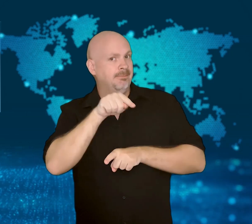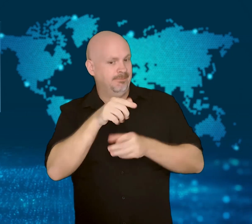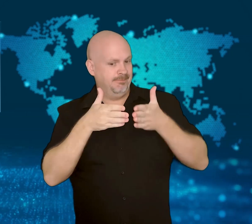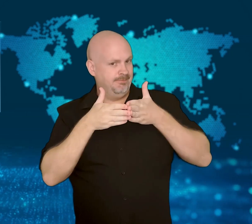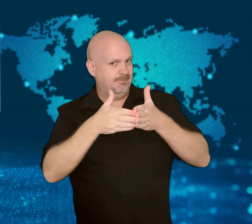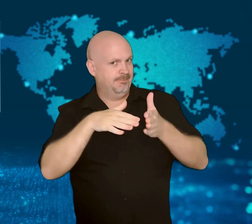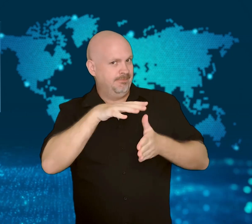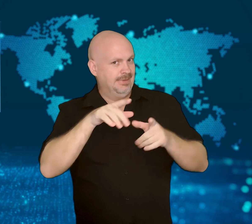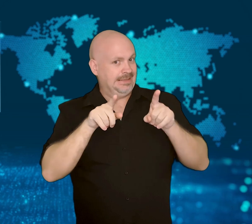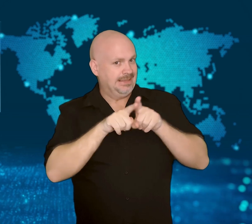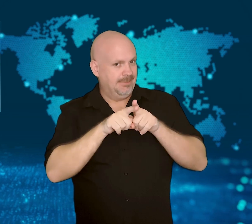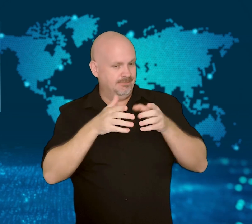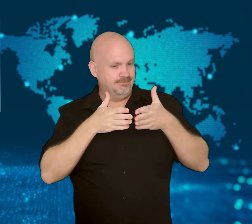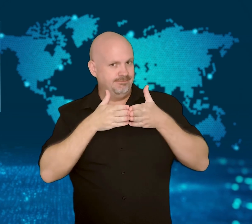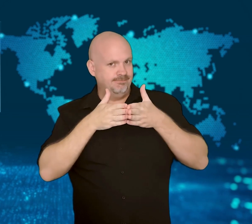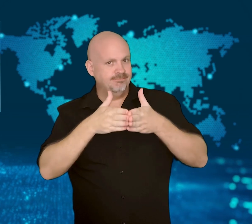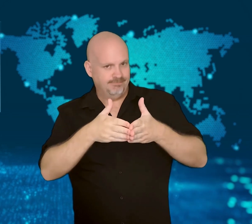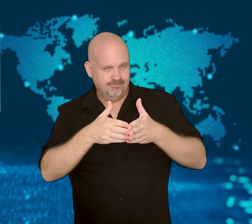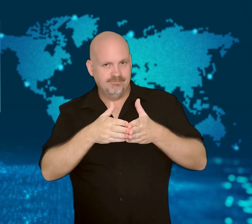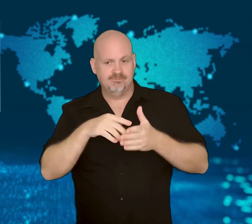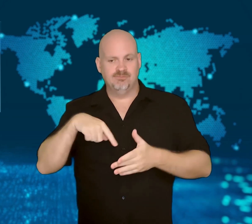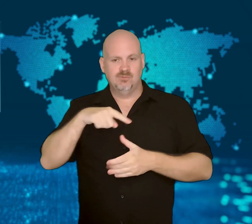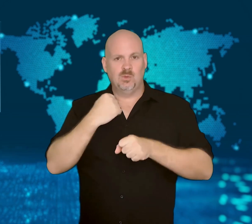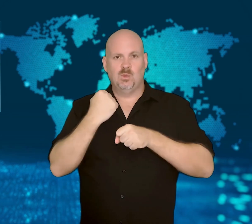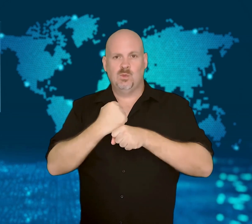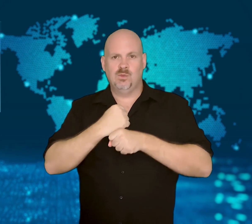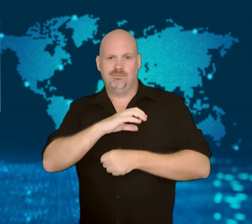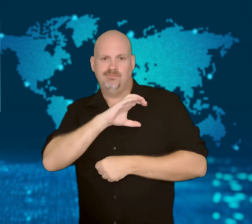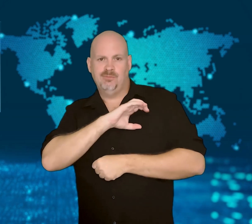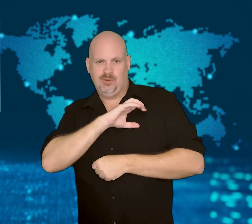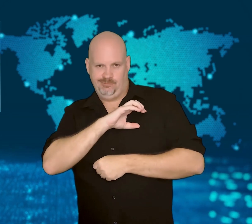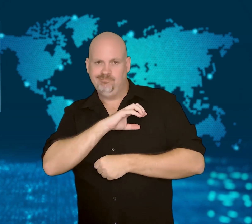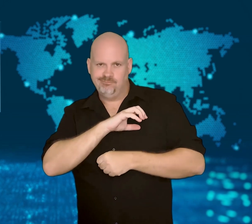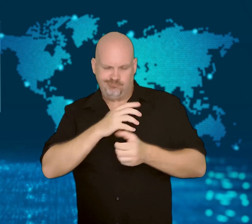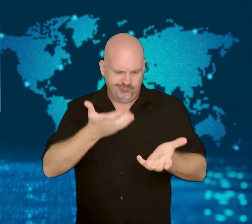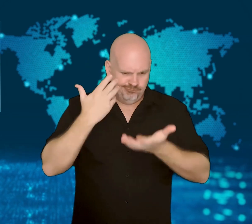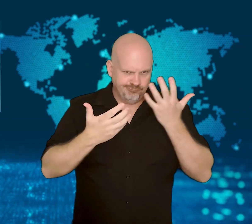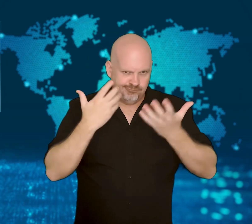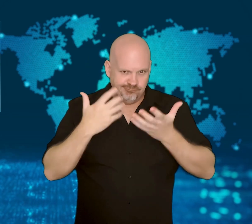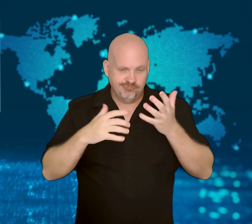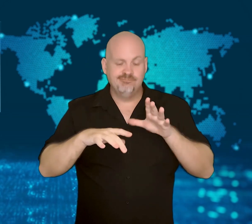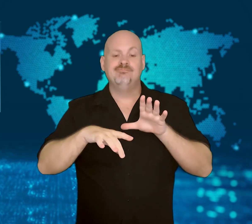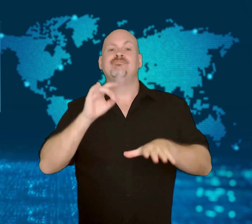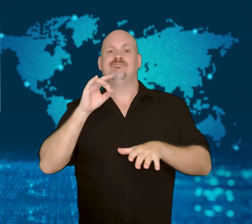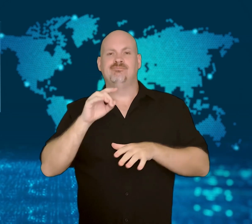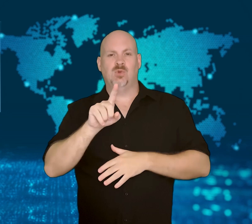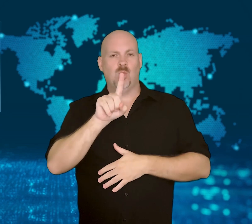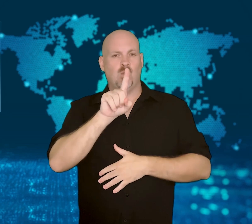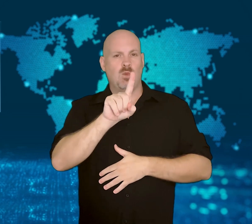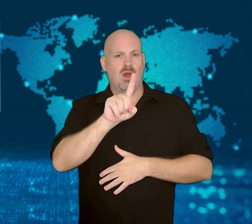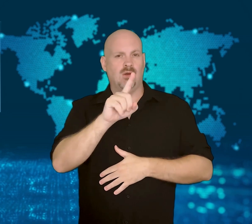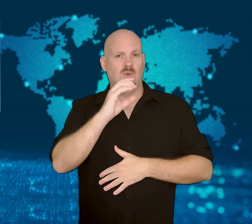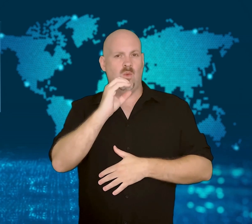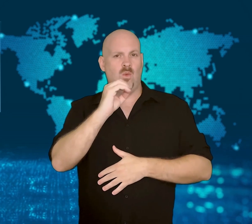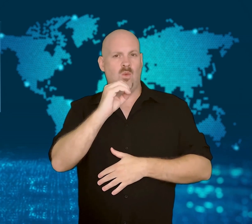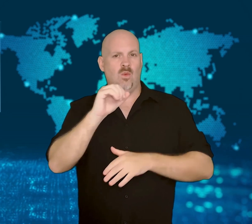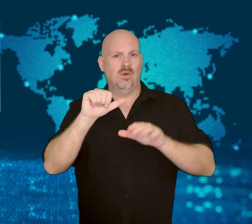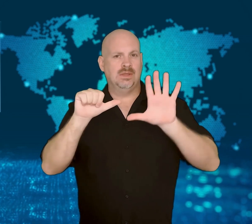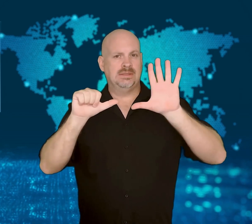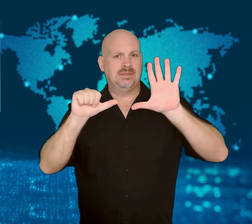This time, officers found shipping containers with an additional 1,060 kilograms of the illegal drug.